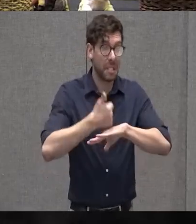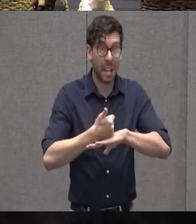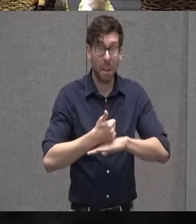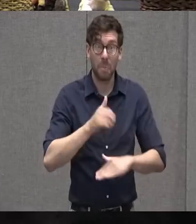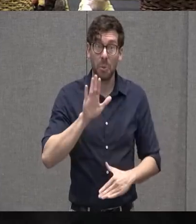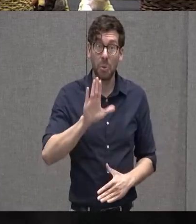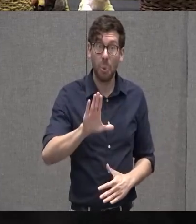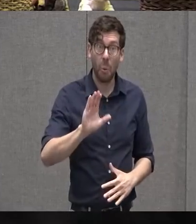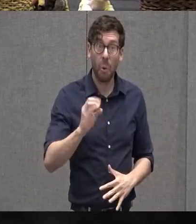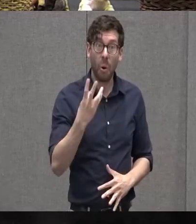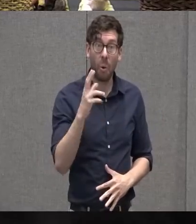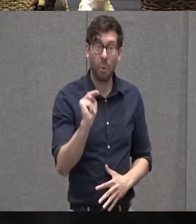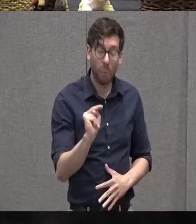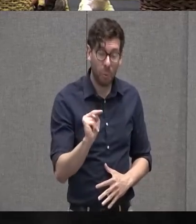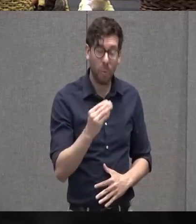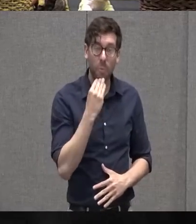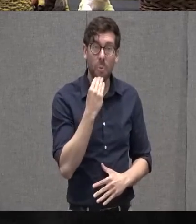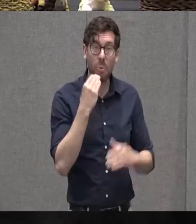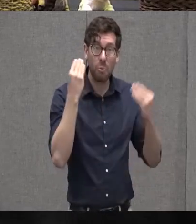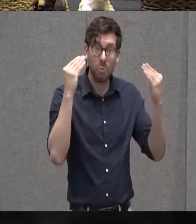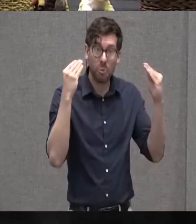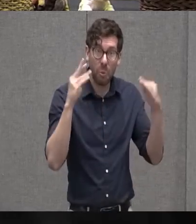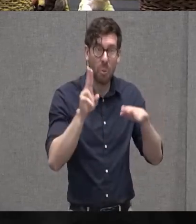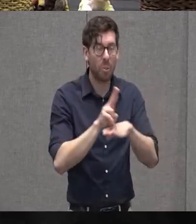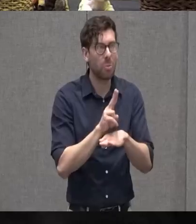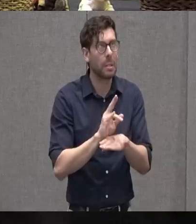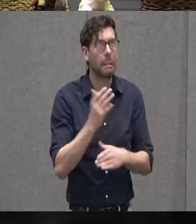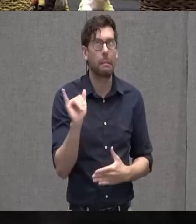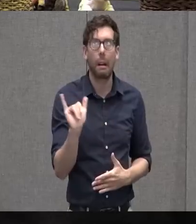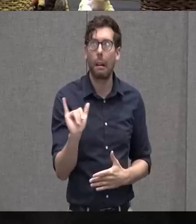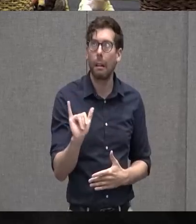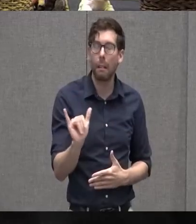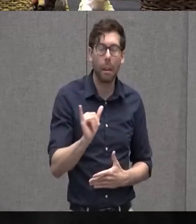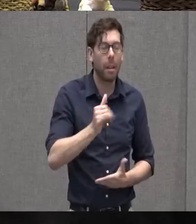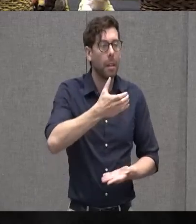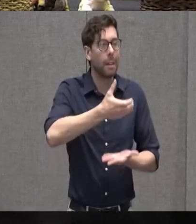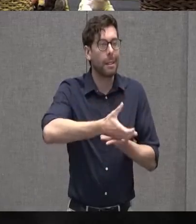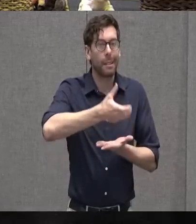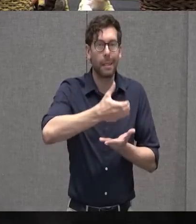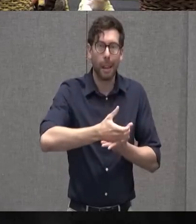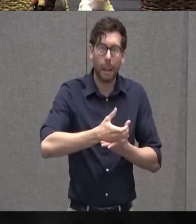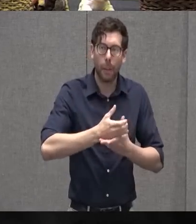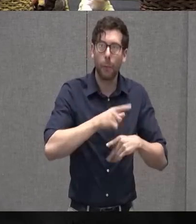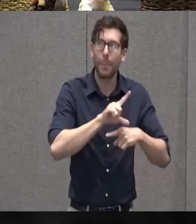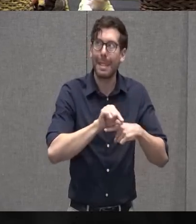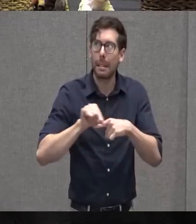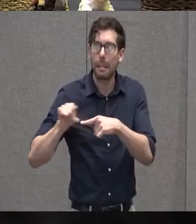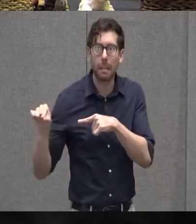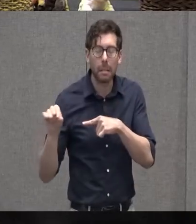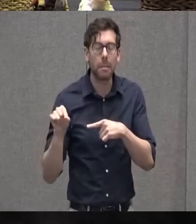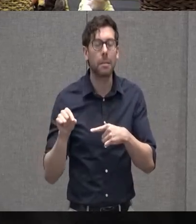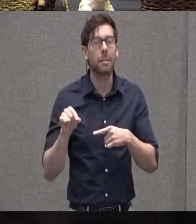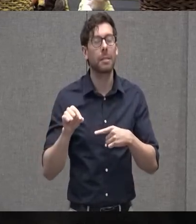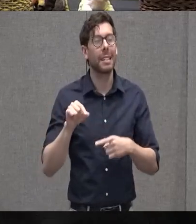like a can of beans and maybe a box of cereal and stuff like that, you could just make your own.